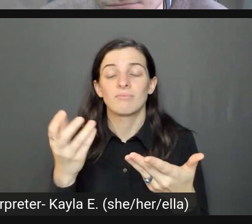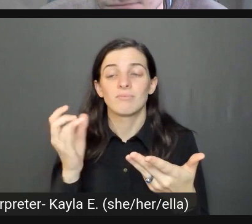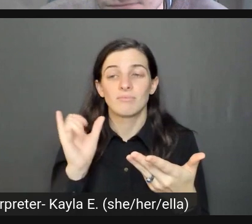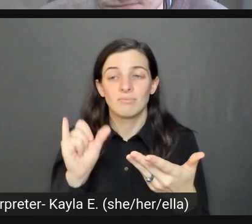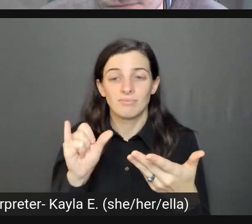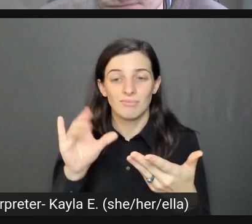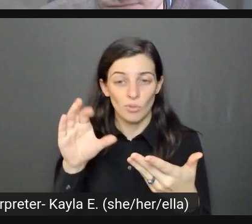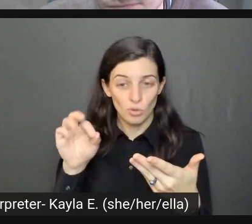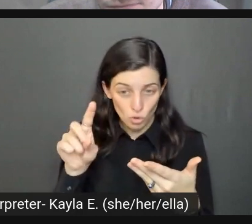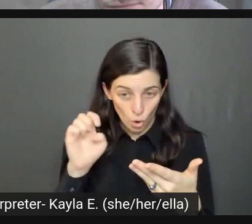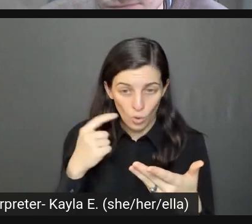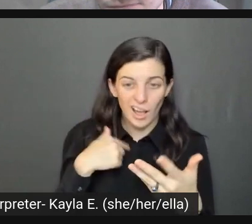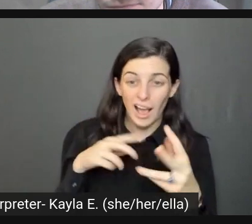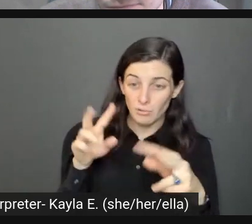which is present on the website.